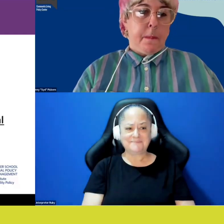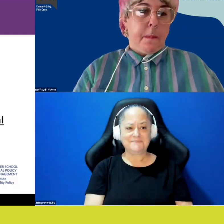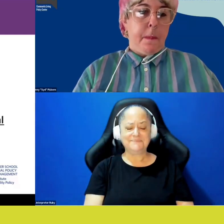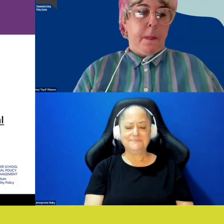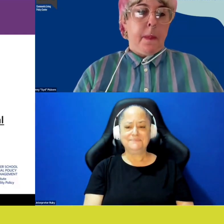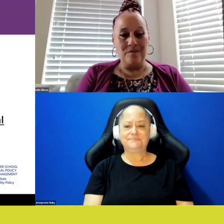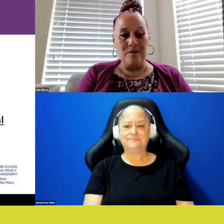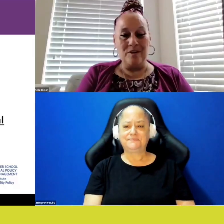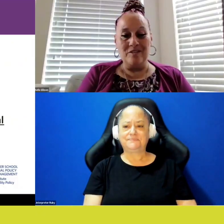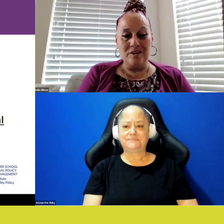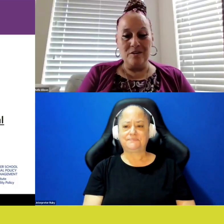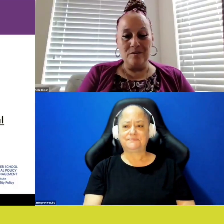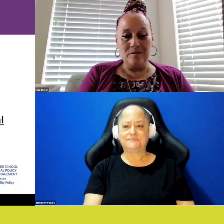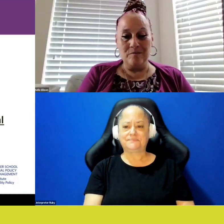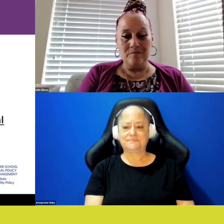I have a great day.